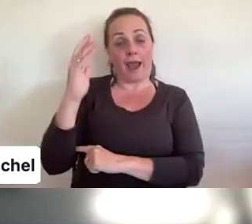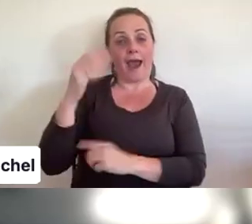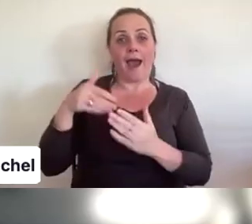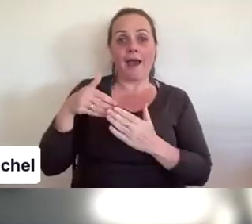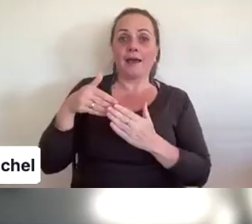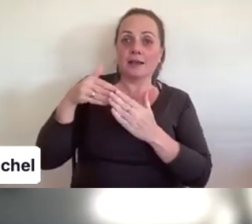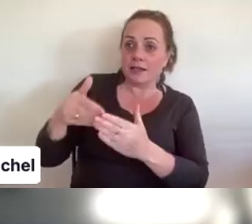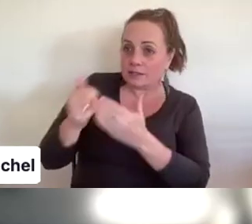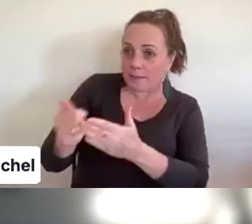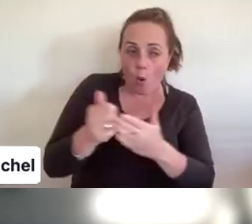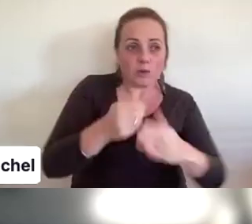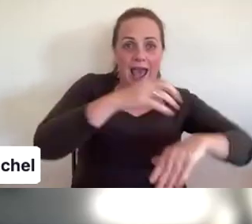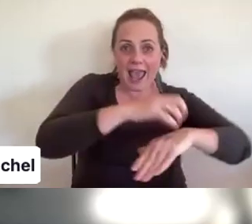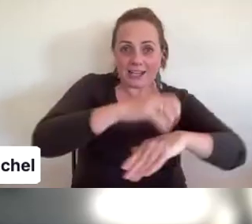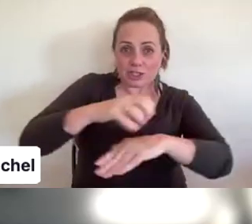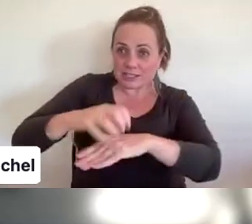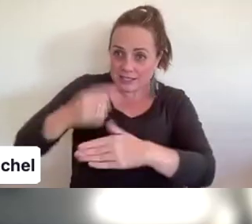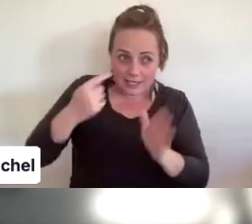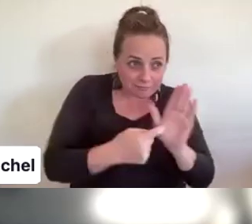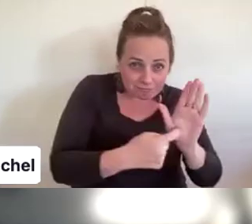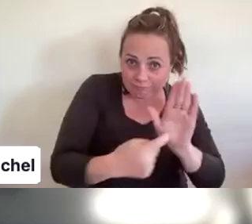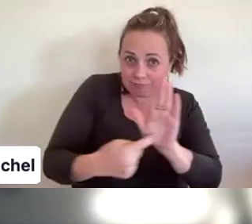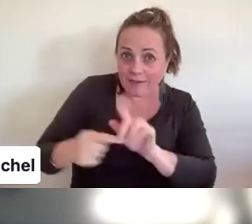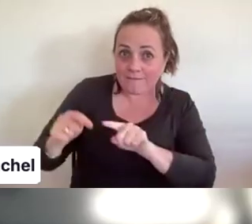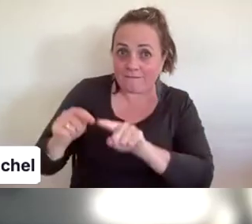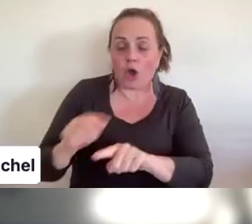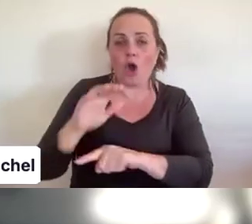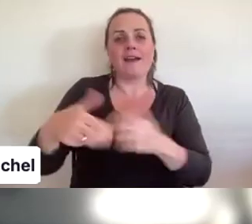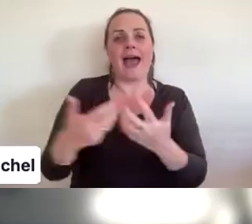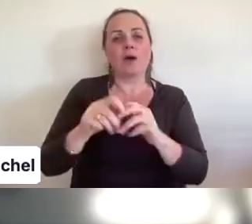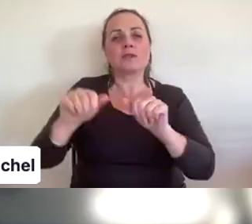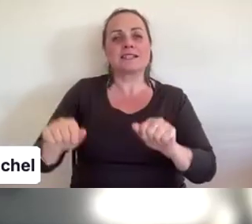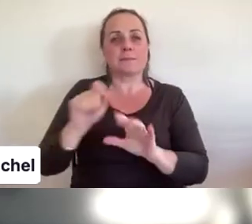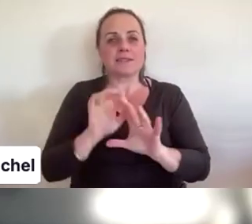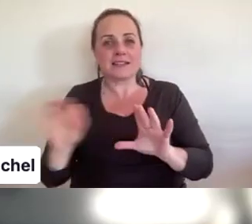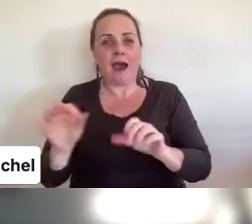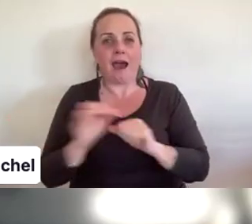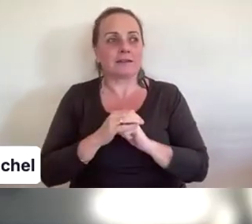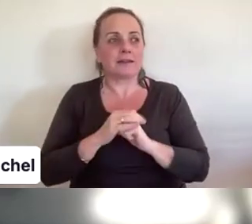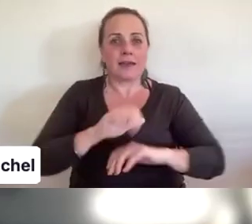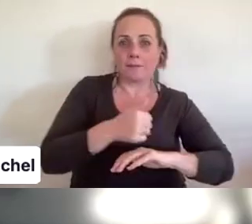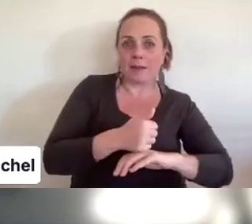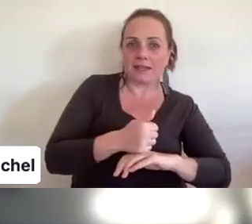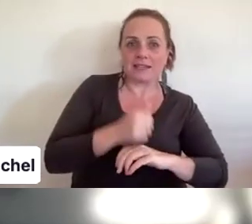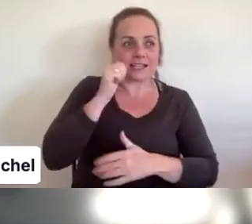give effect to that in how systems are designed, implemented and experienced.